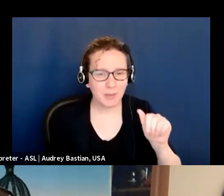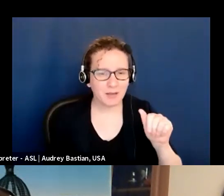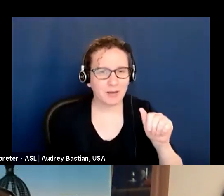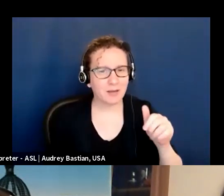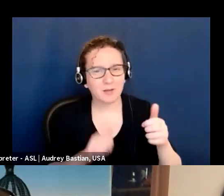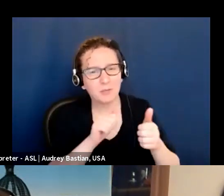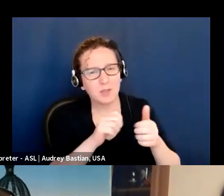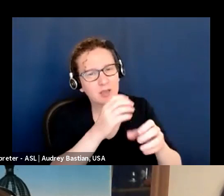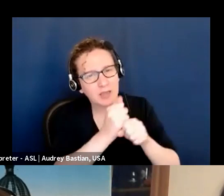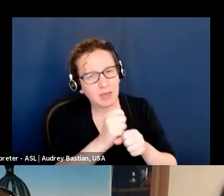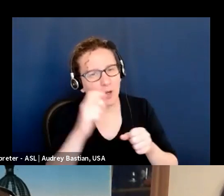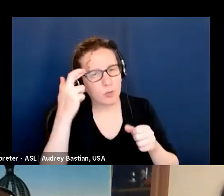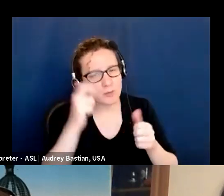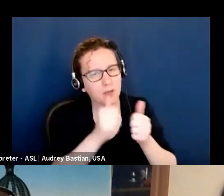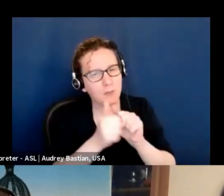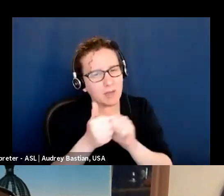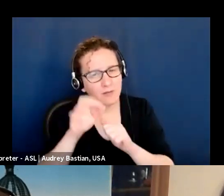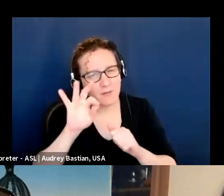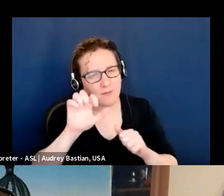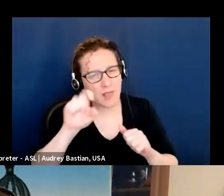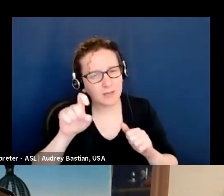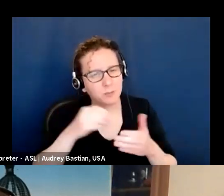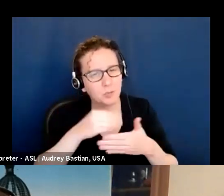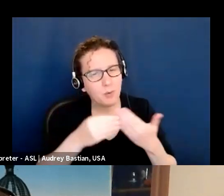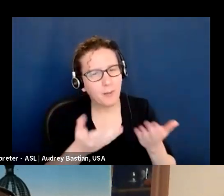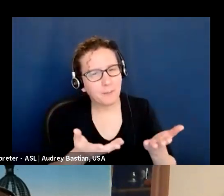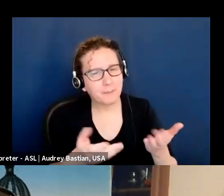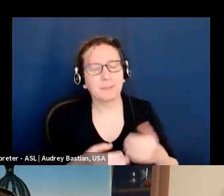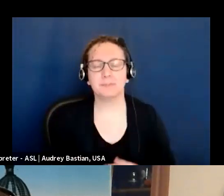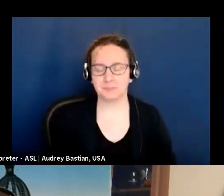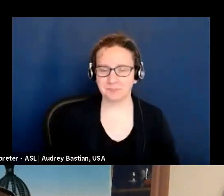reasonable accommodations on the FLEX program? >> ANA SIKHASHVILI: Yeah, okay. I have to